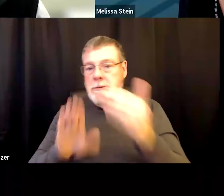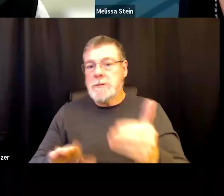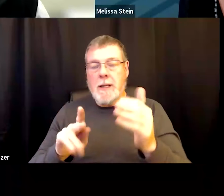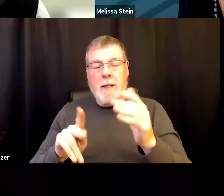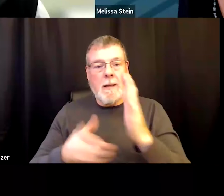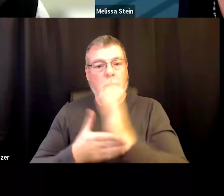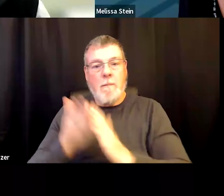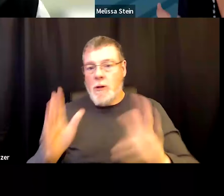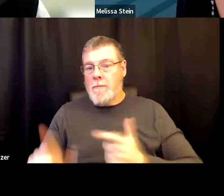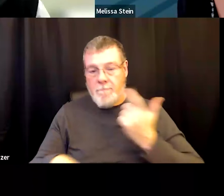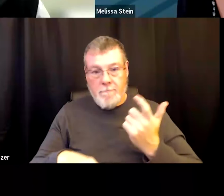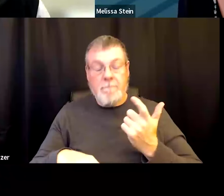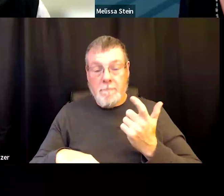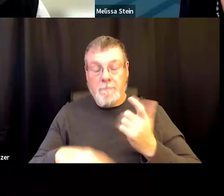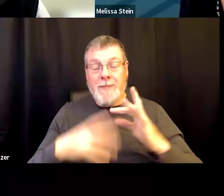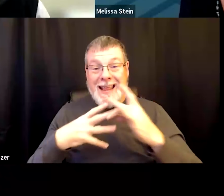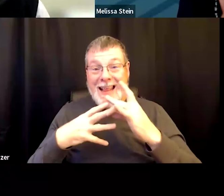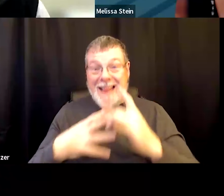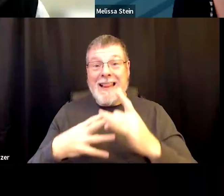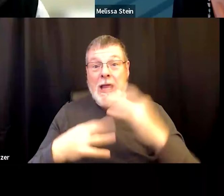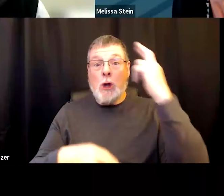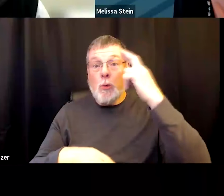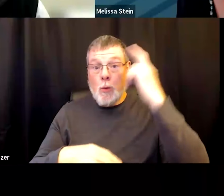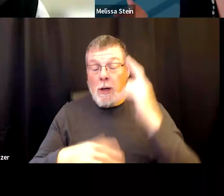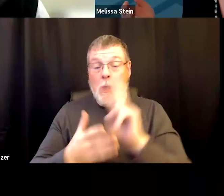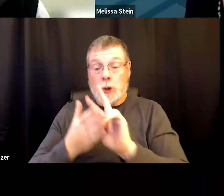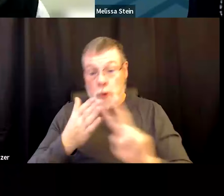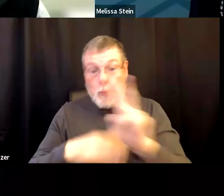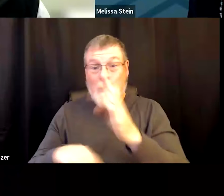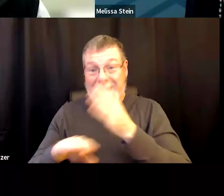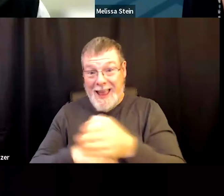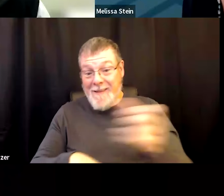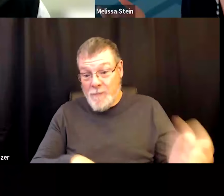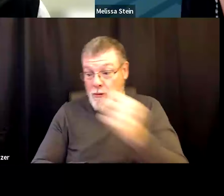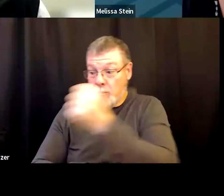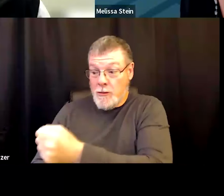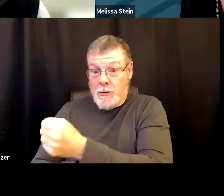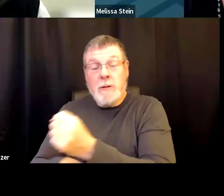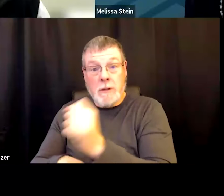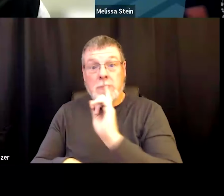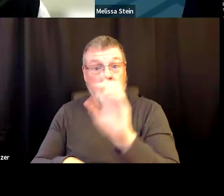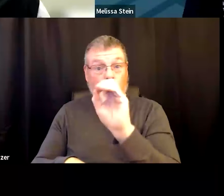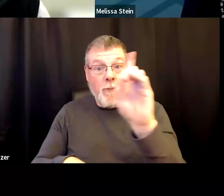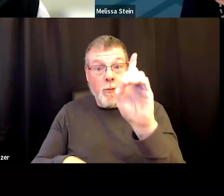And the leading cause of death two weeks following release is overdose death.